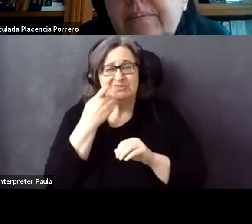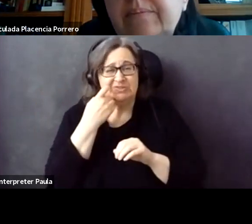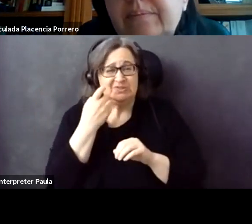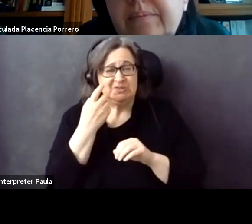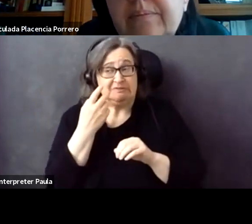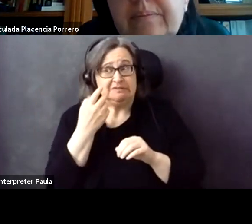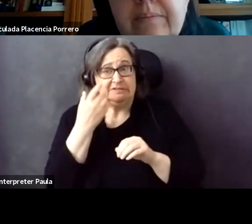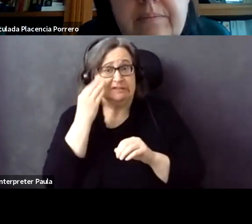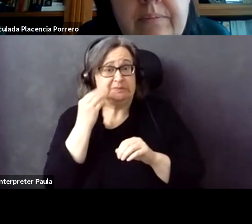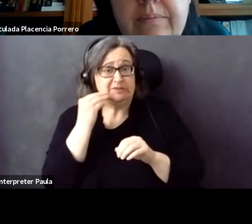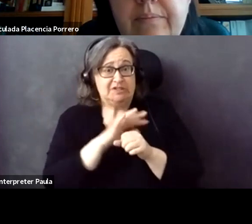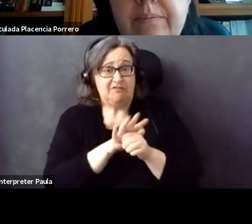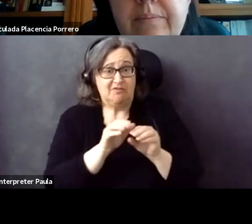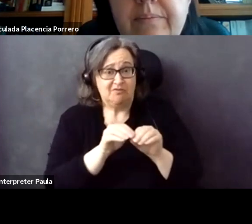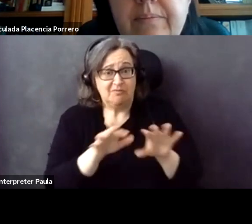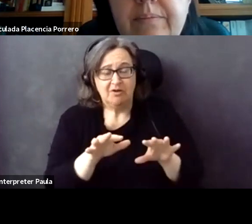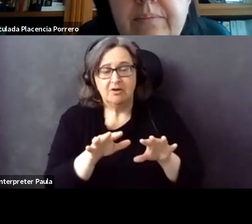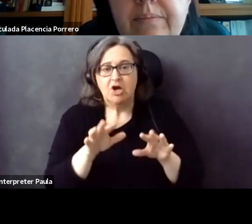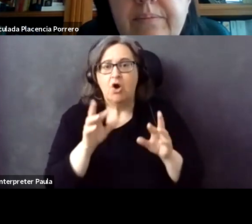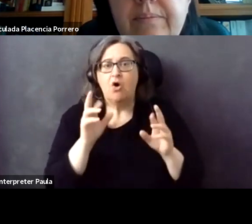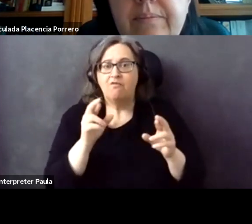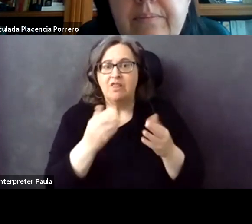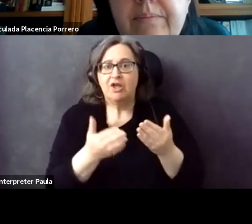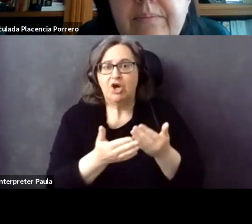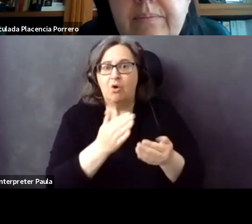audience and the panel. Even before the pandemic that we just